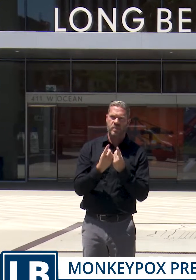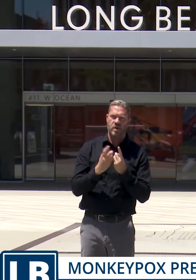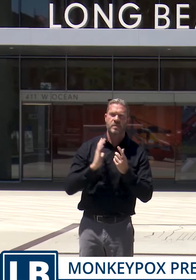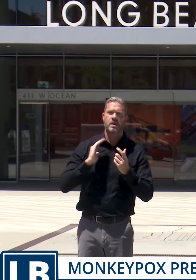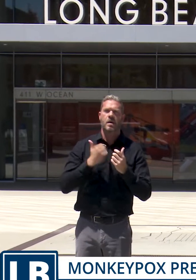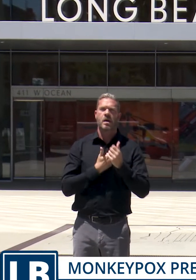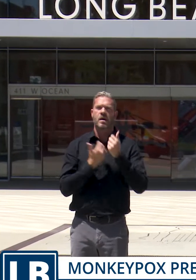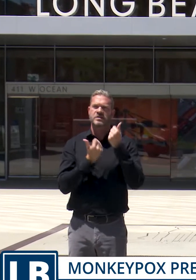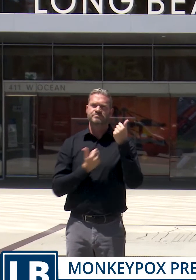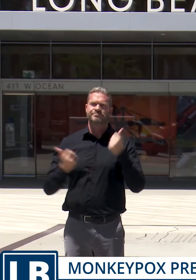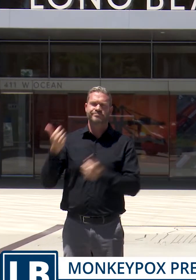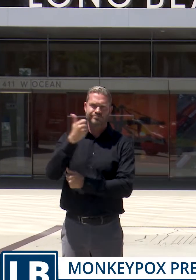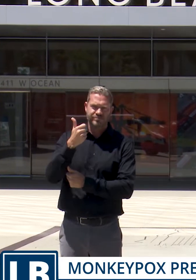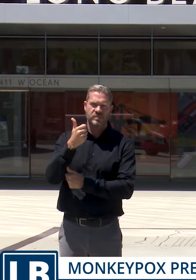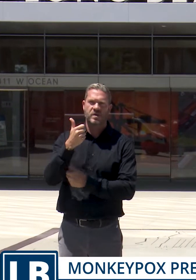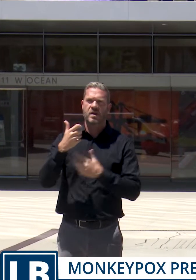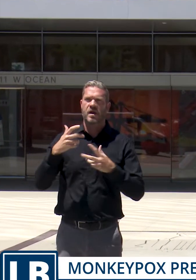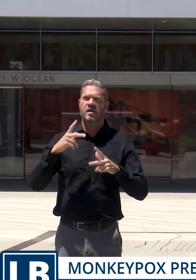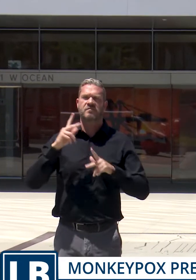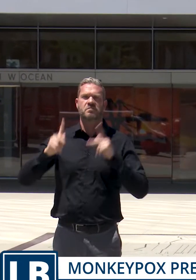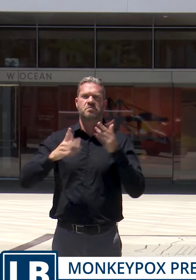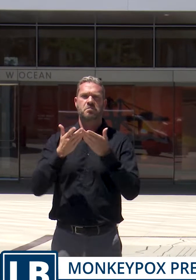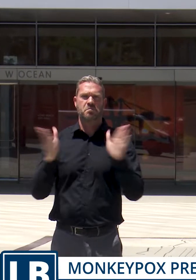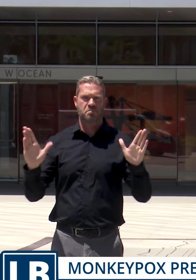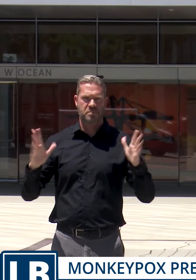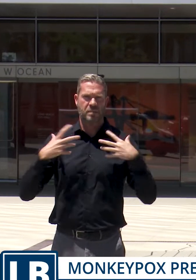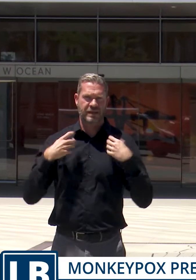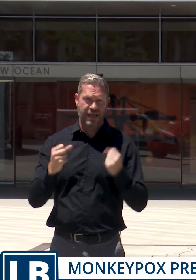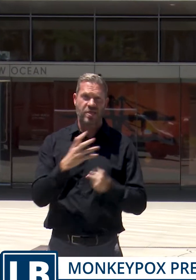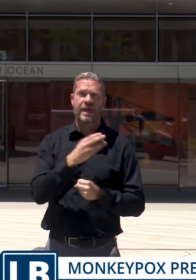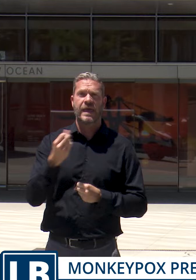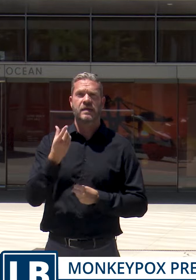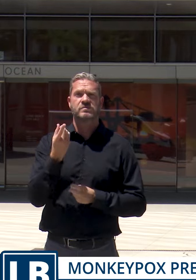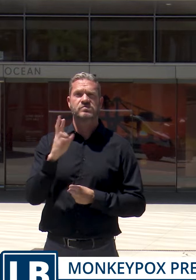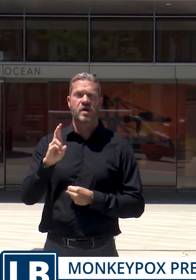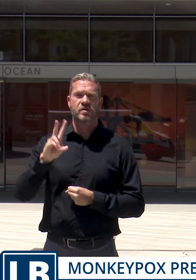as well as dr davis who of course um uh runs all of our programs at the health department as it